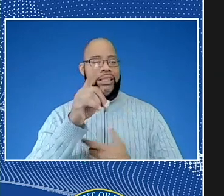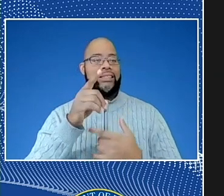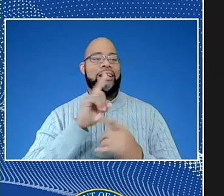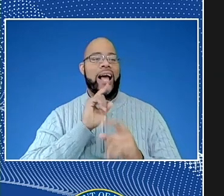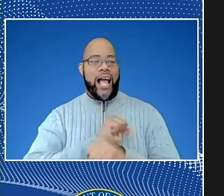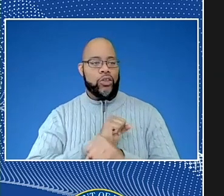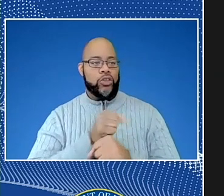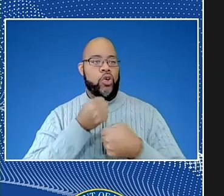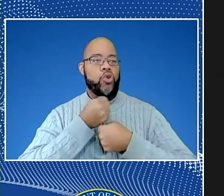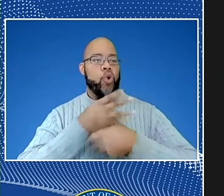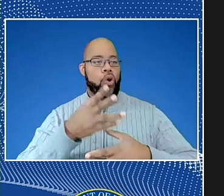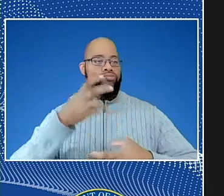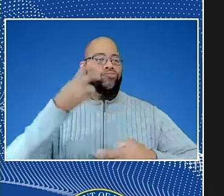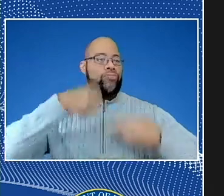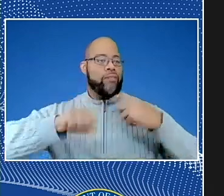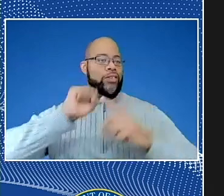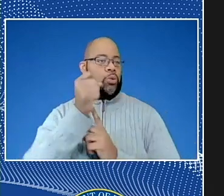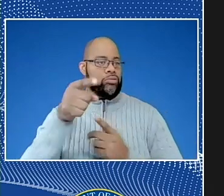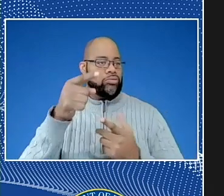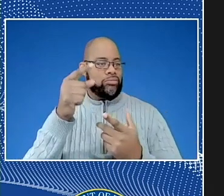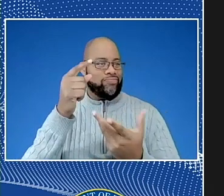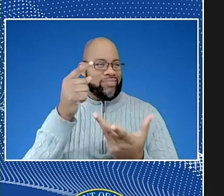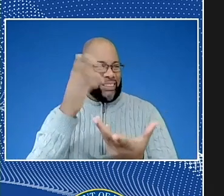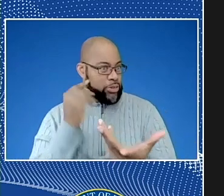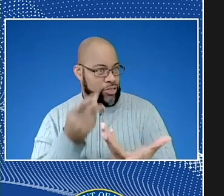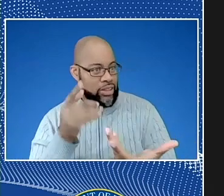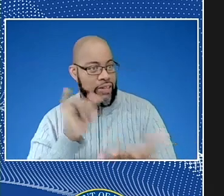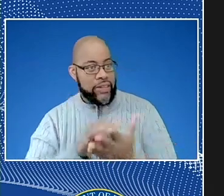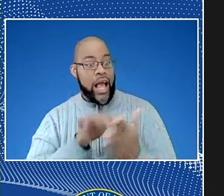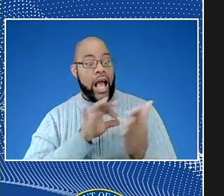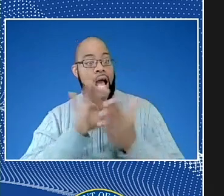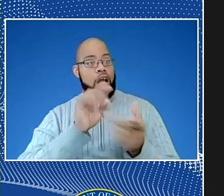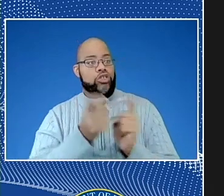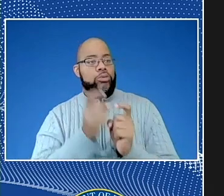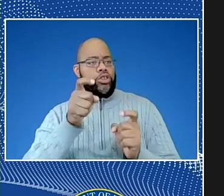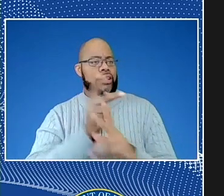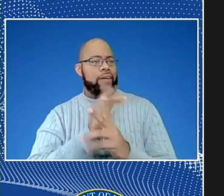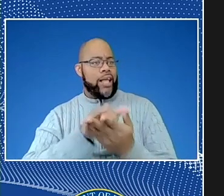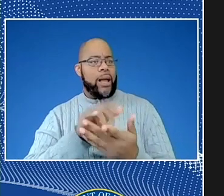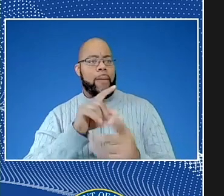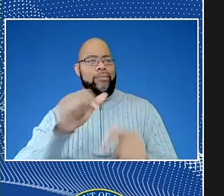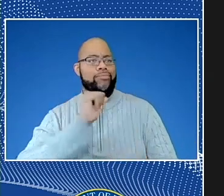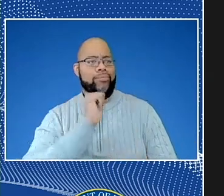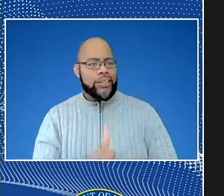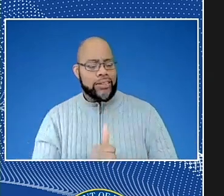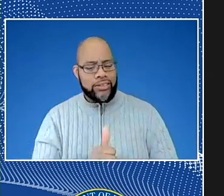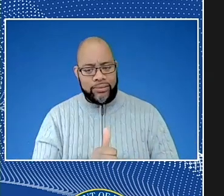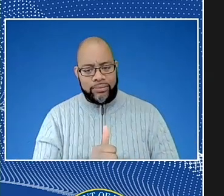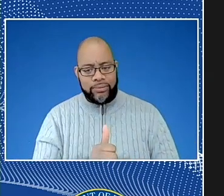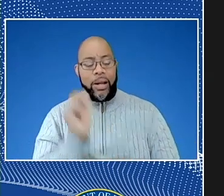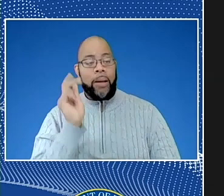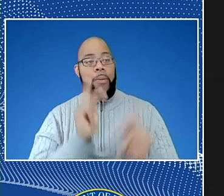she's experiencing. The account adjustment should have taken care of that for her. And it didn't. People with FFEL Loans